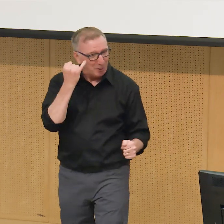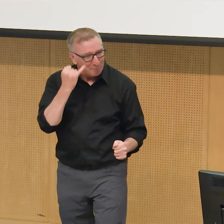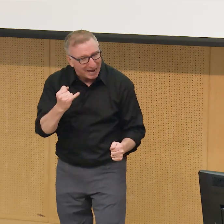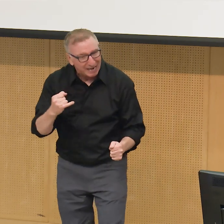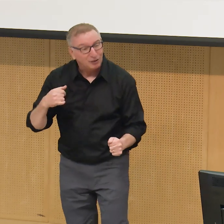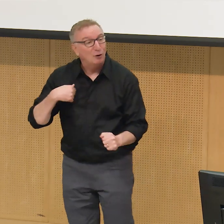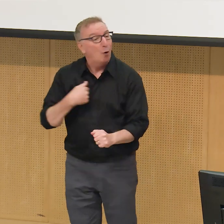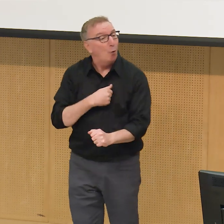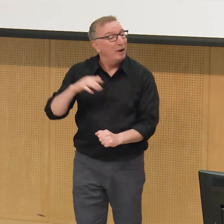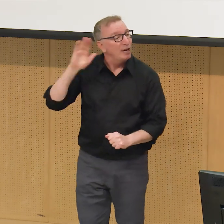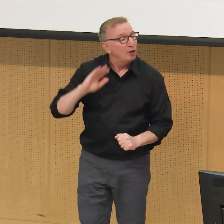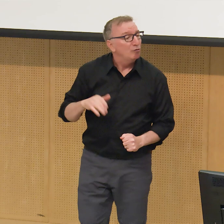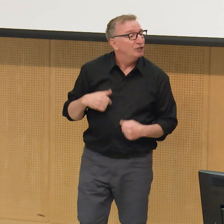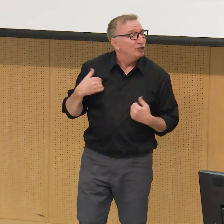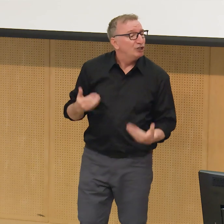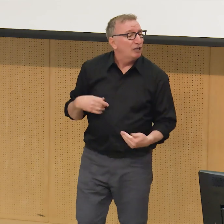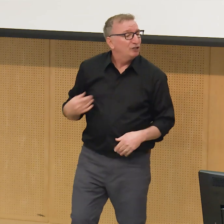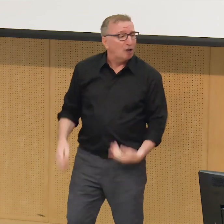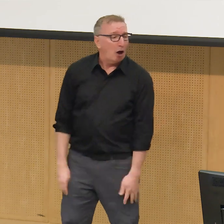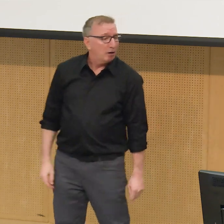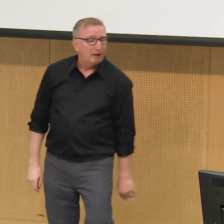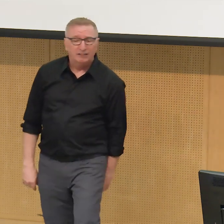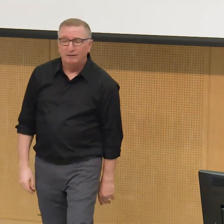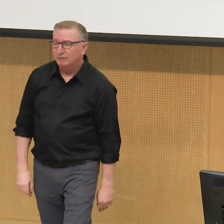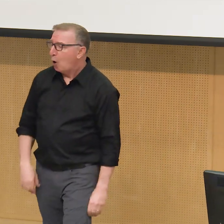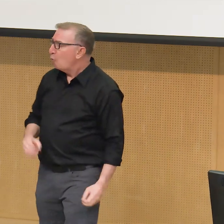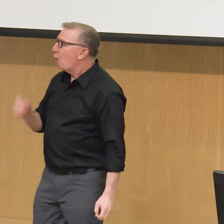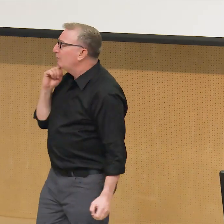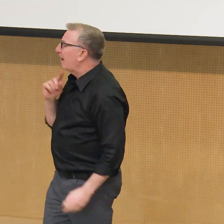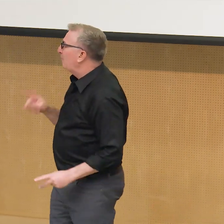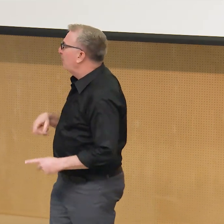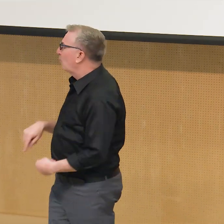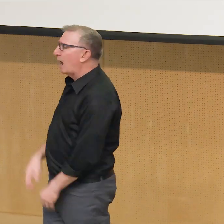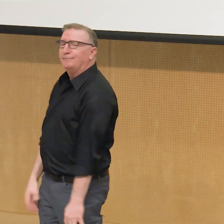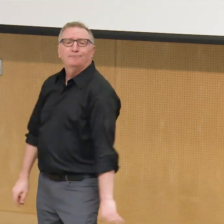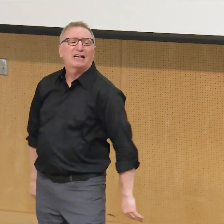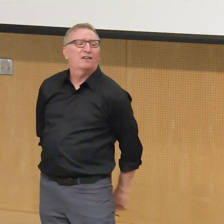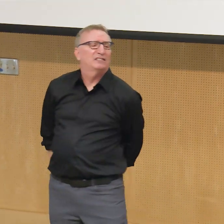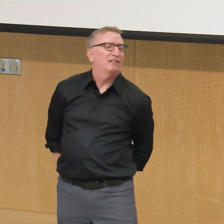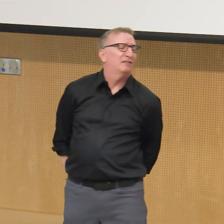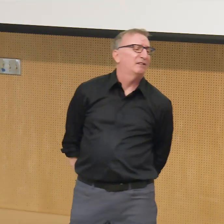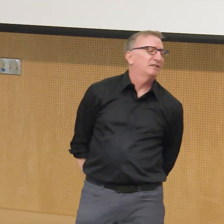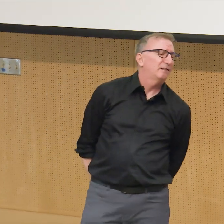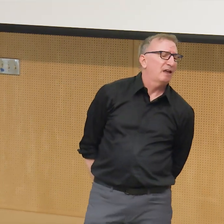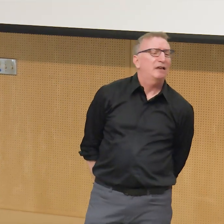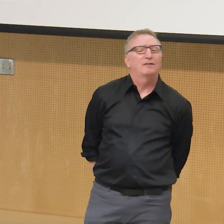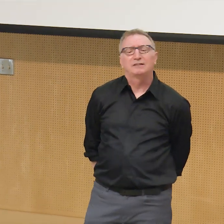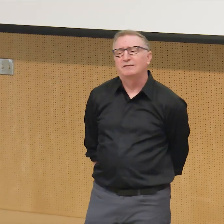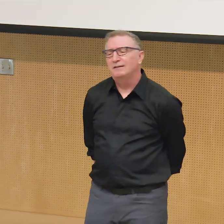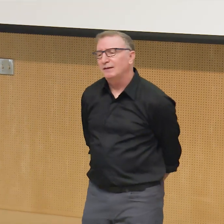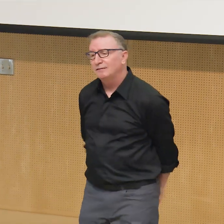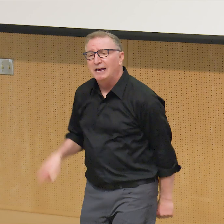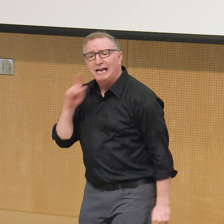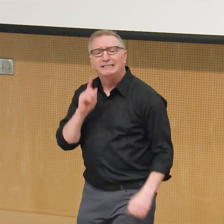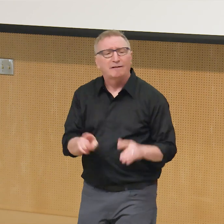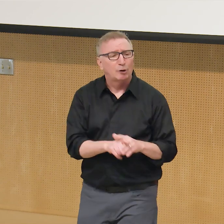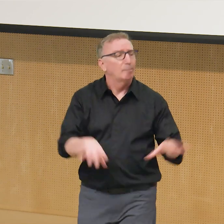Here today, at RIT and NTID, obviously, people use sign language, but back then, they didn't care, they just would speak to Deaf people,